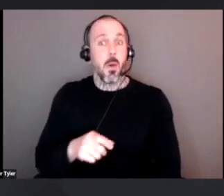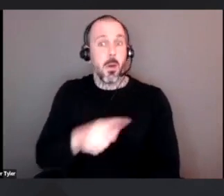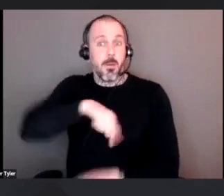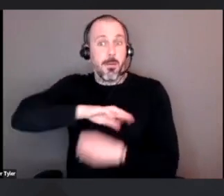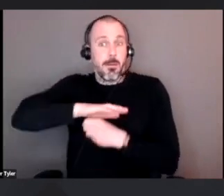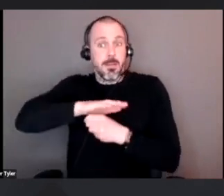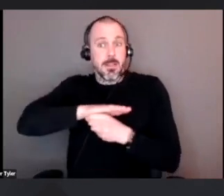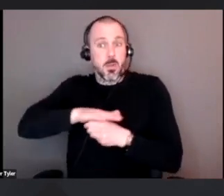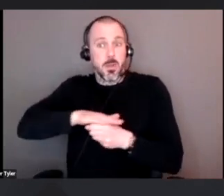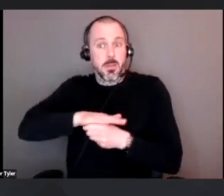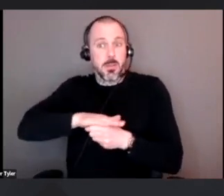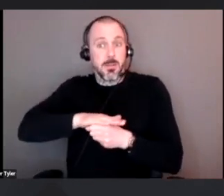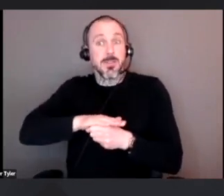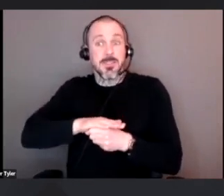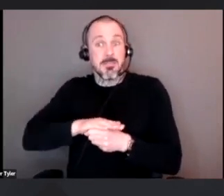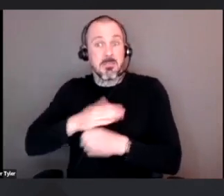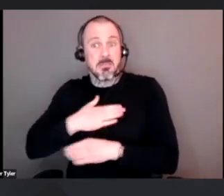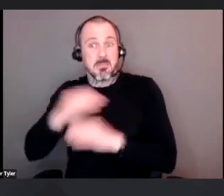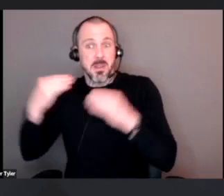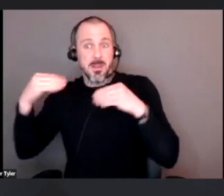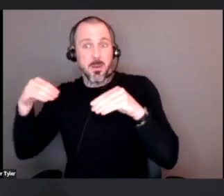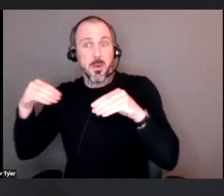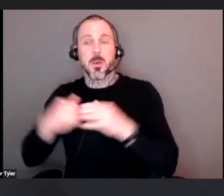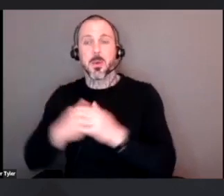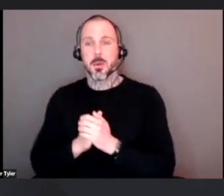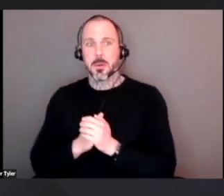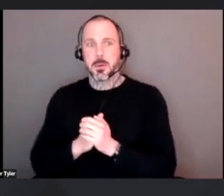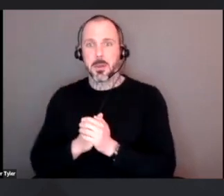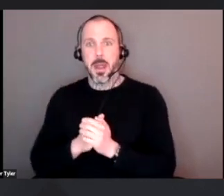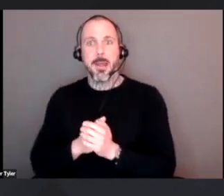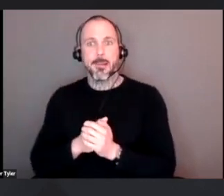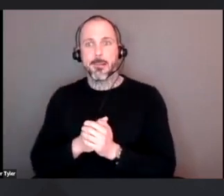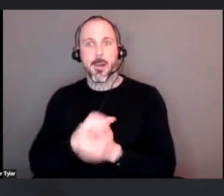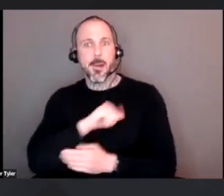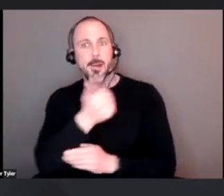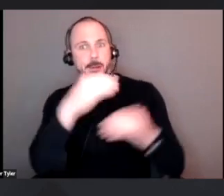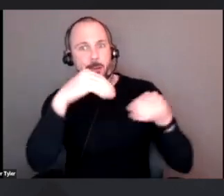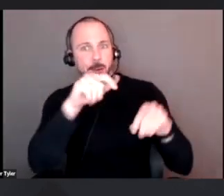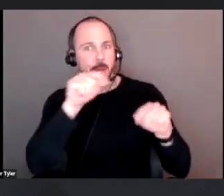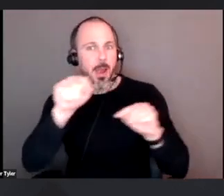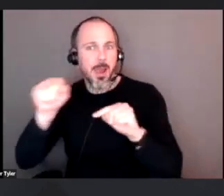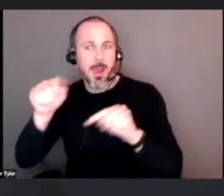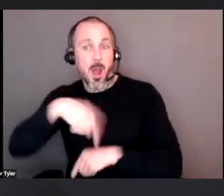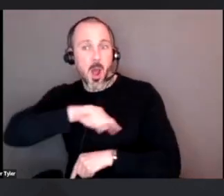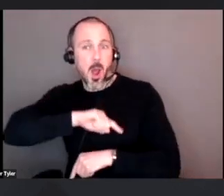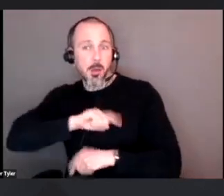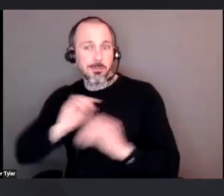And I can't really attribute it to, you know, it's hard to attribute to know what to attribute it to. But I think that's definitely part of it.